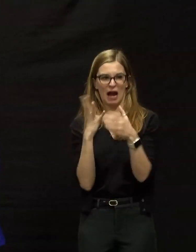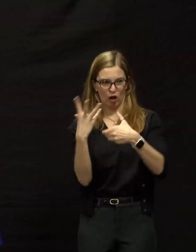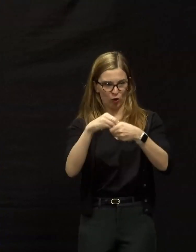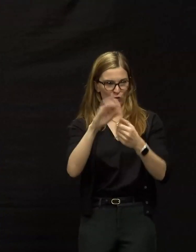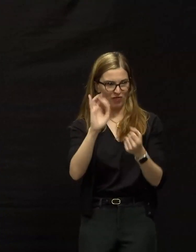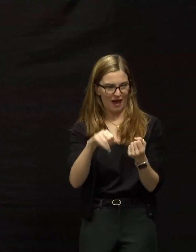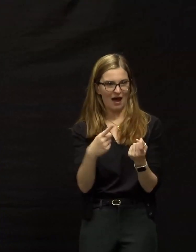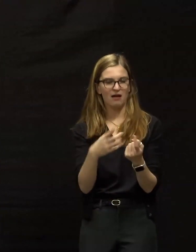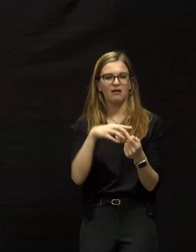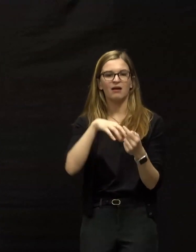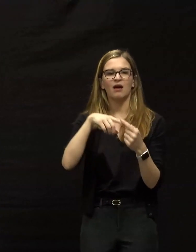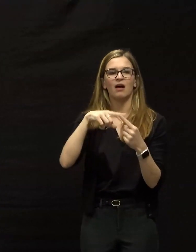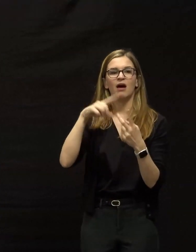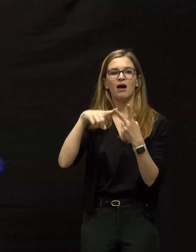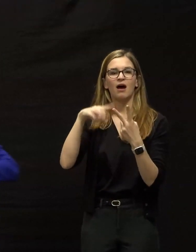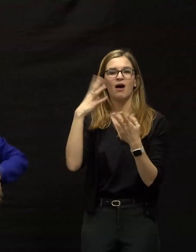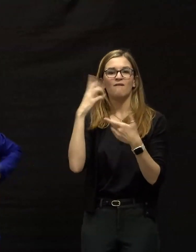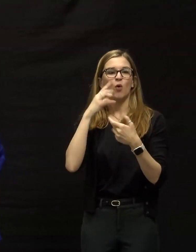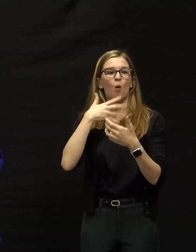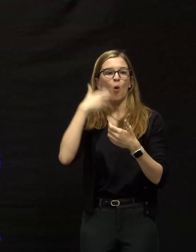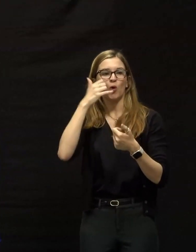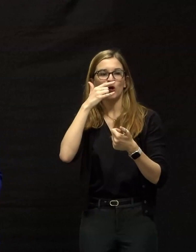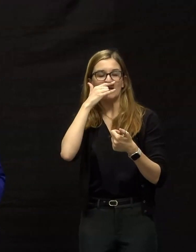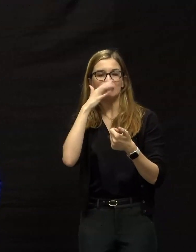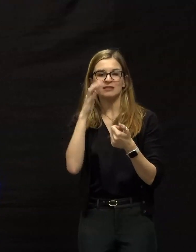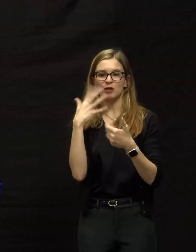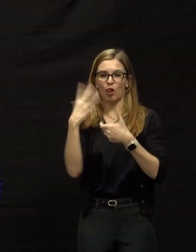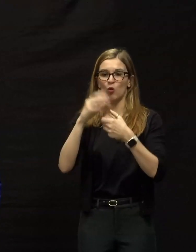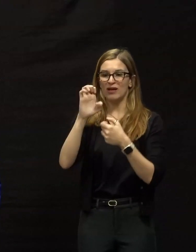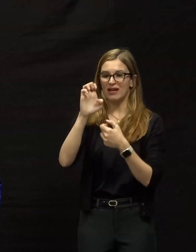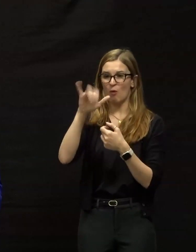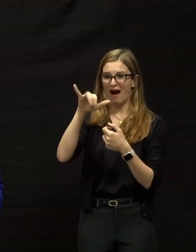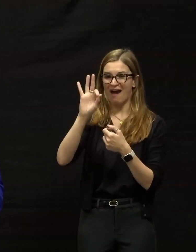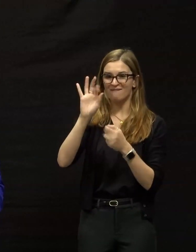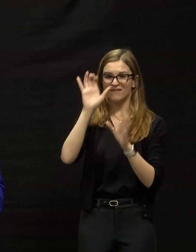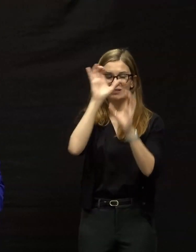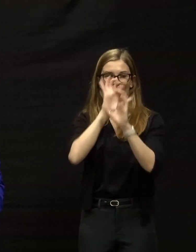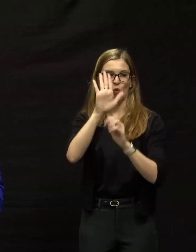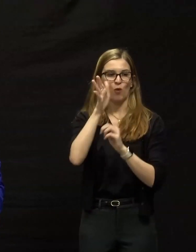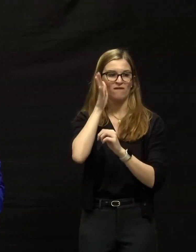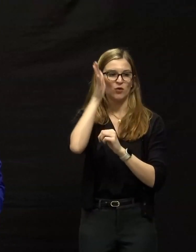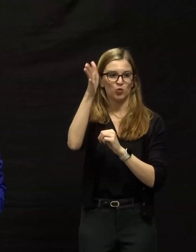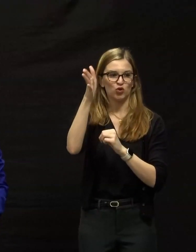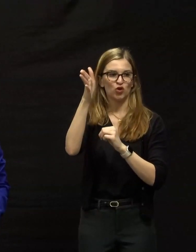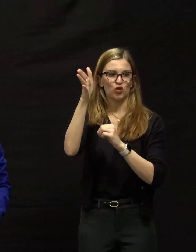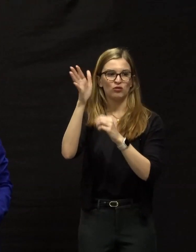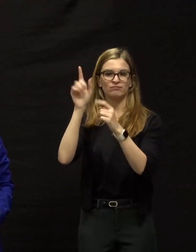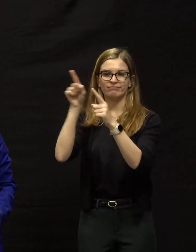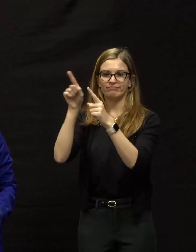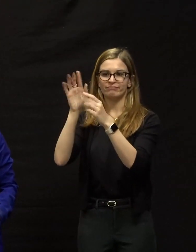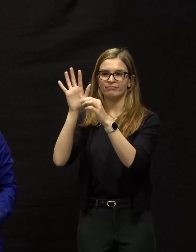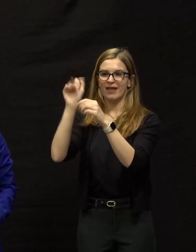So we were able to include that as a recommendation or resource. For older kids, EYF,